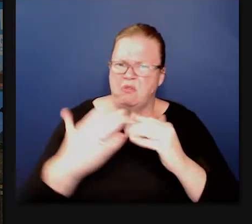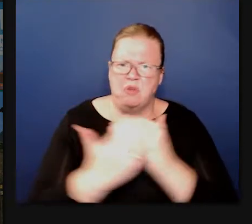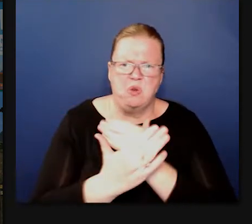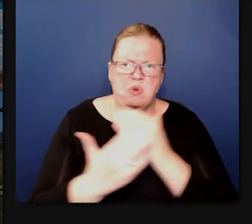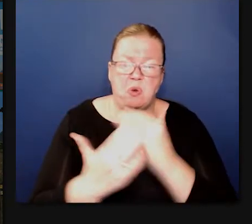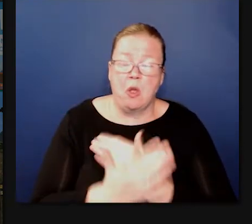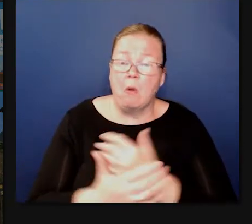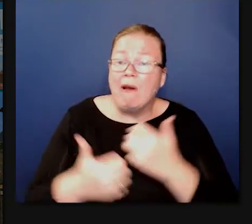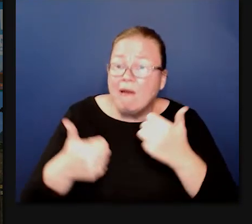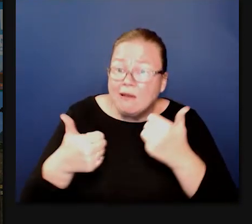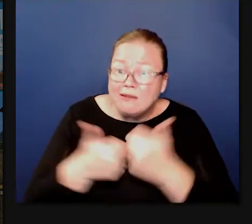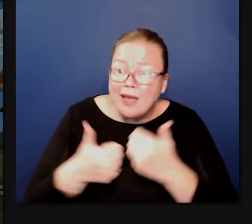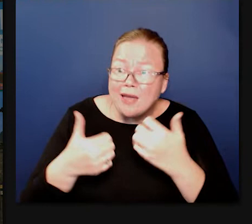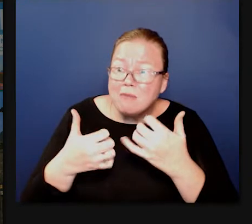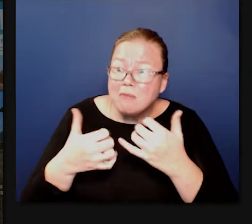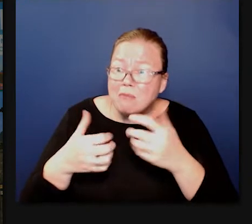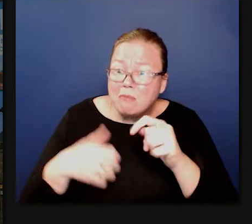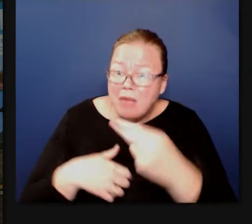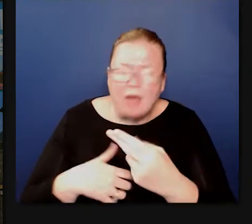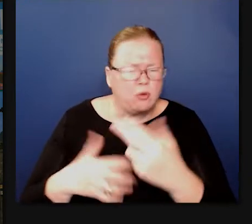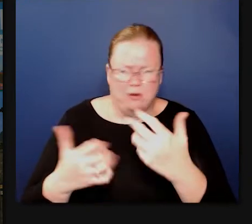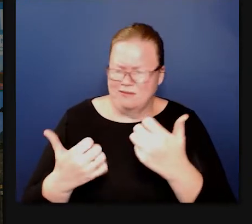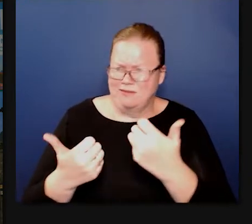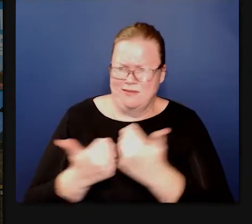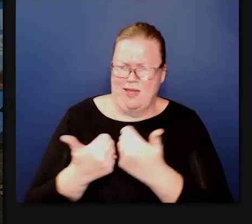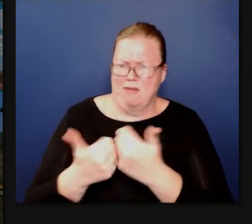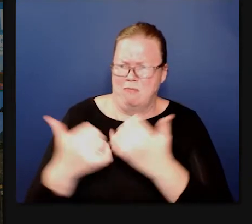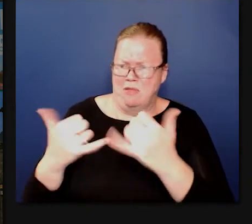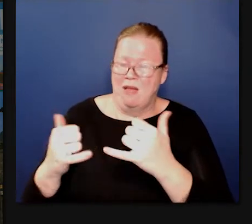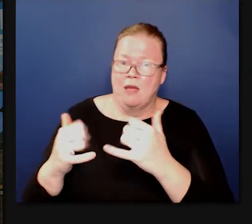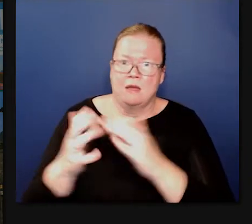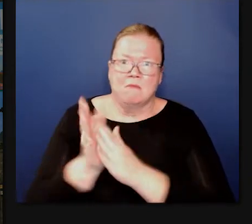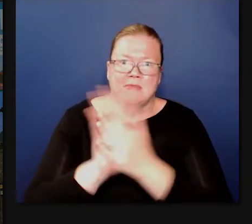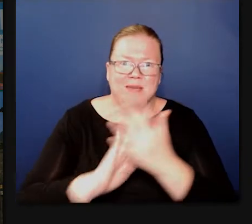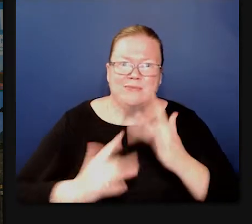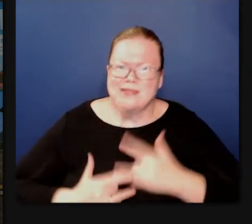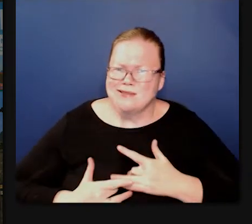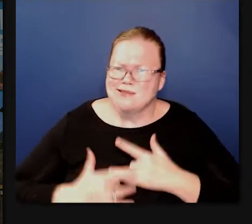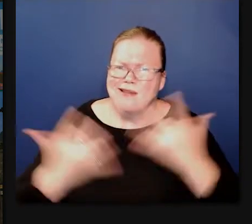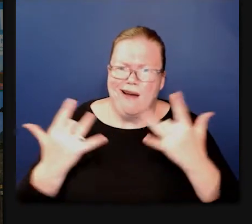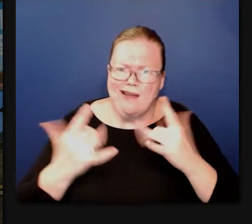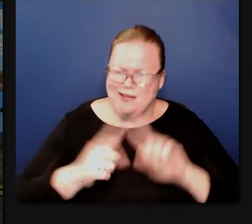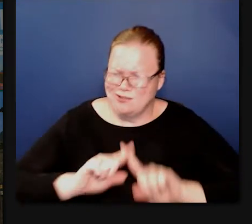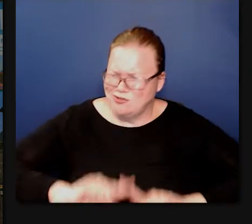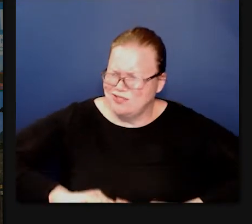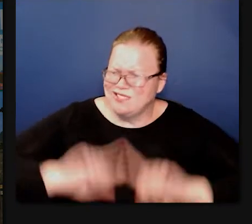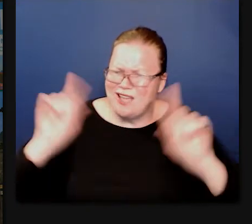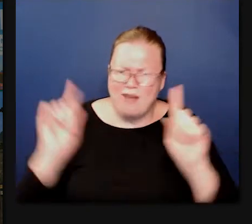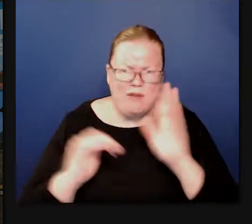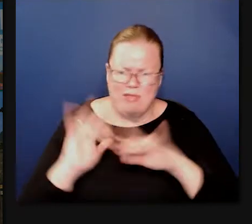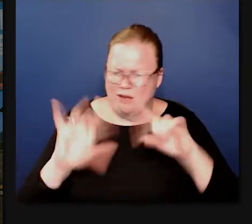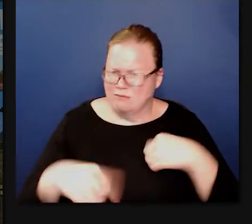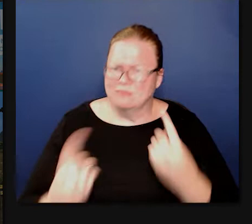Familiar game paths or game mechanics can suddenly be exciting and completely transform the way you play.